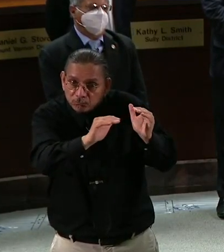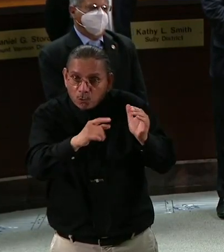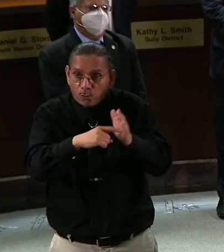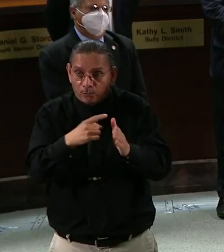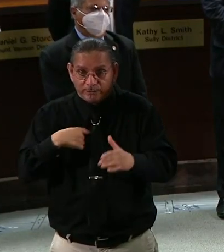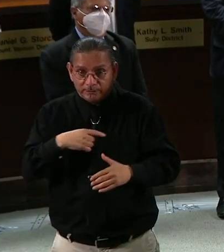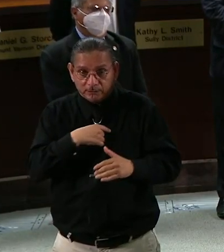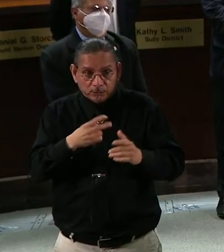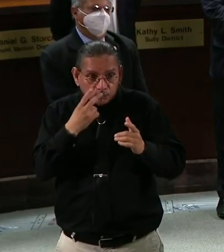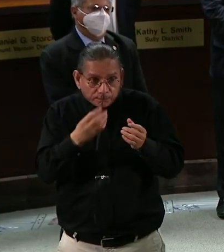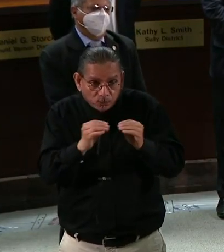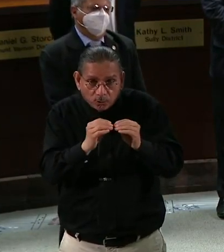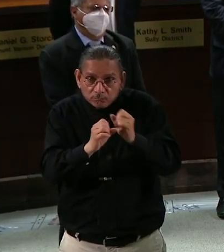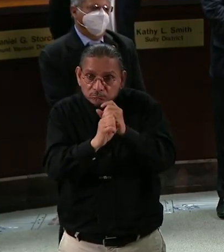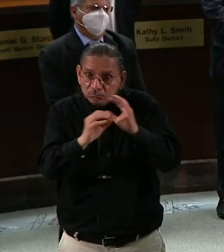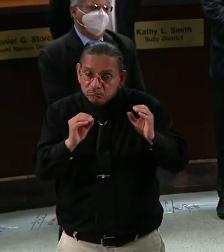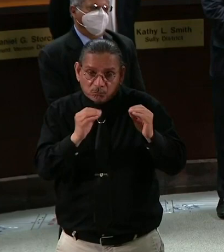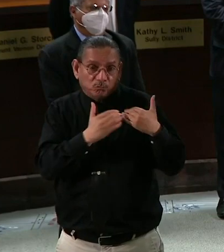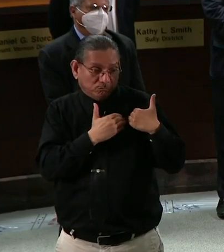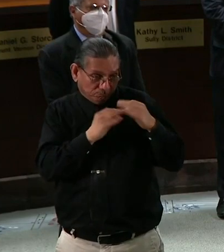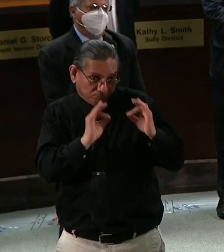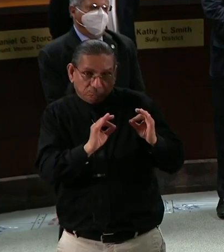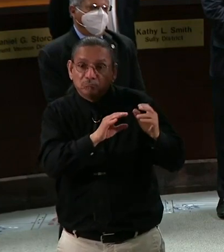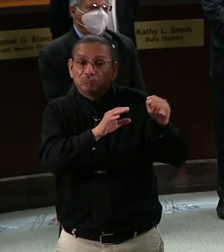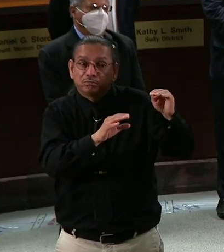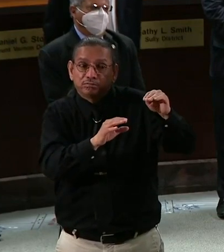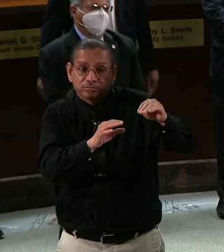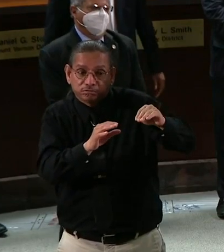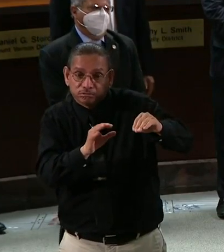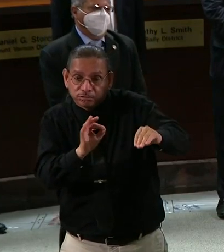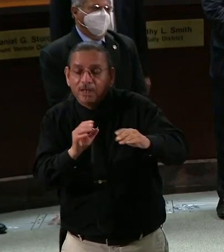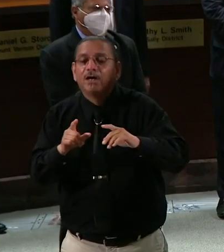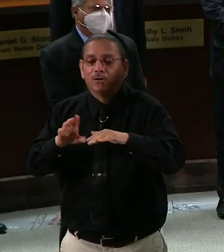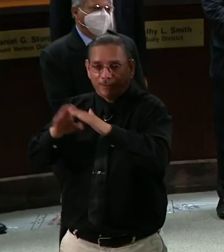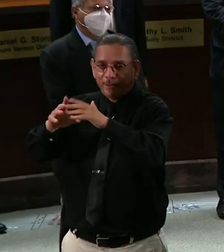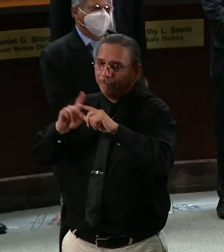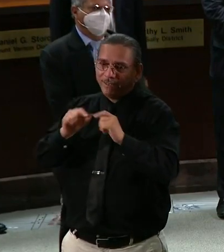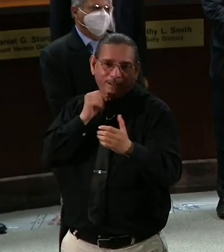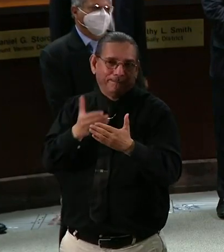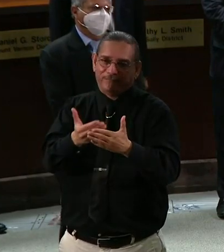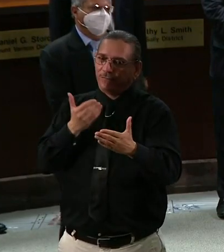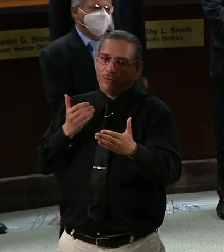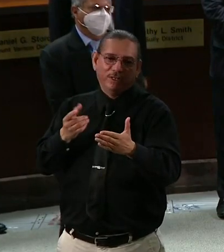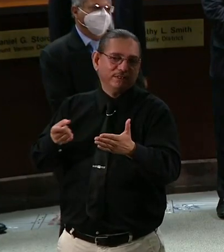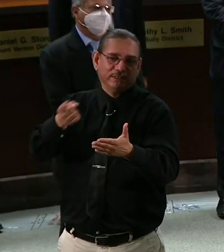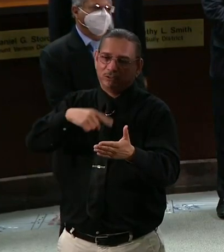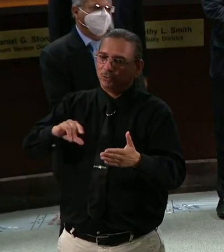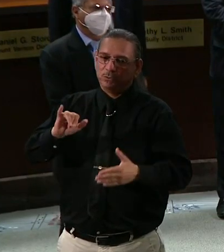CONTINUE TO FOLLOW OUR DATE AND